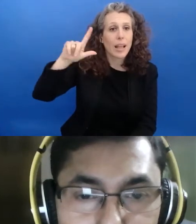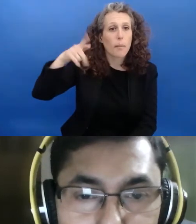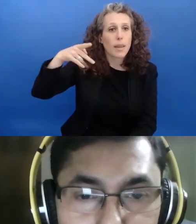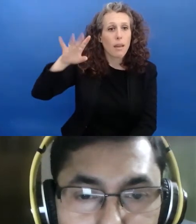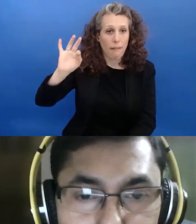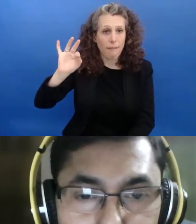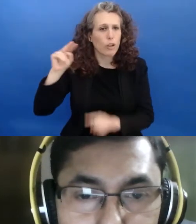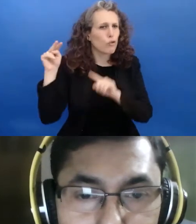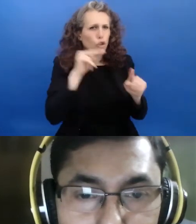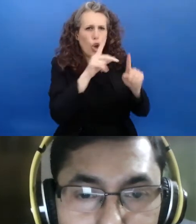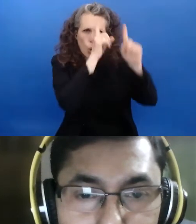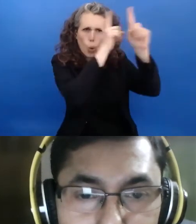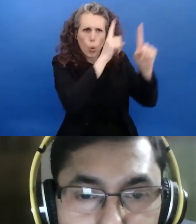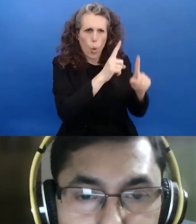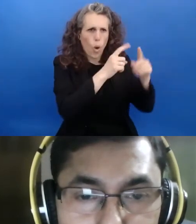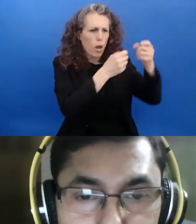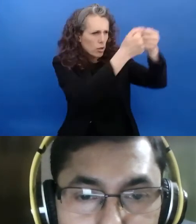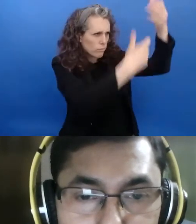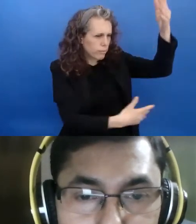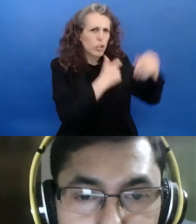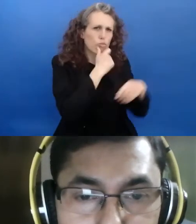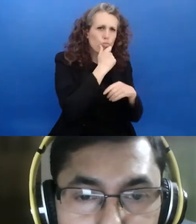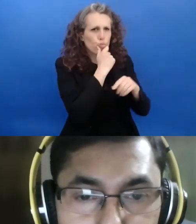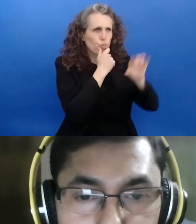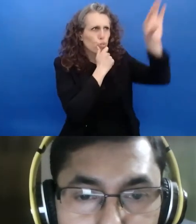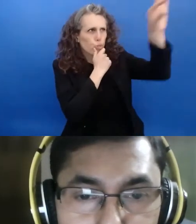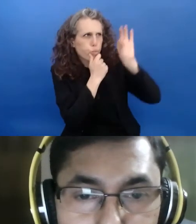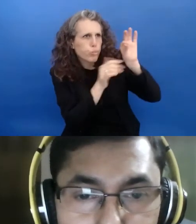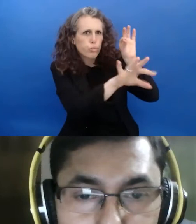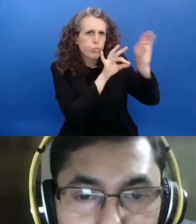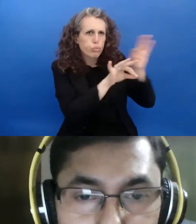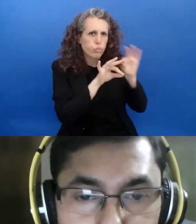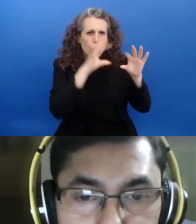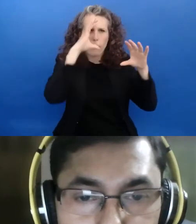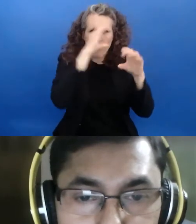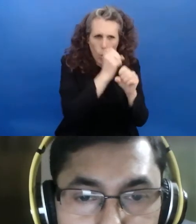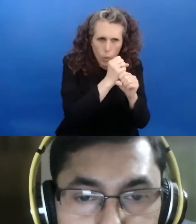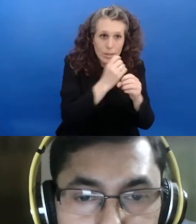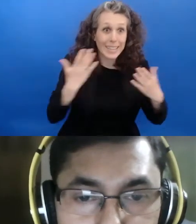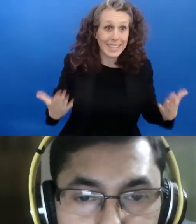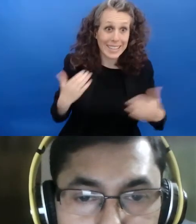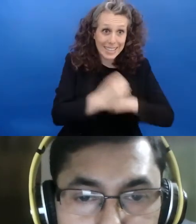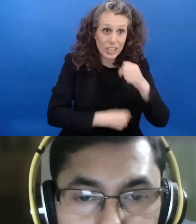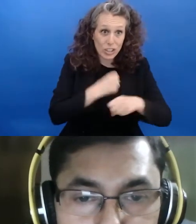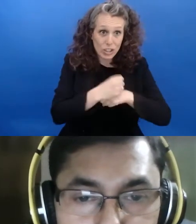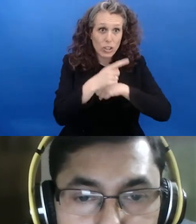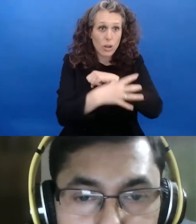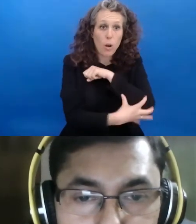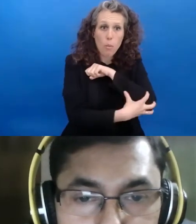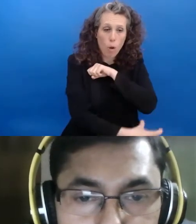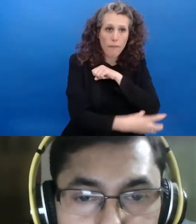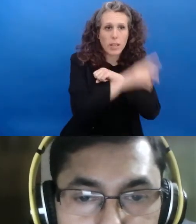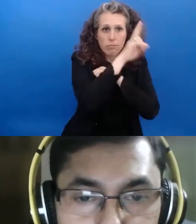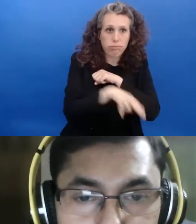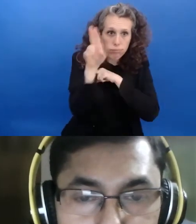are definitely focusing on um no poverty goal one zero hunger goal two goal three